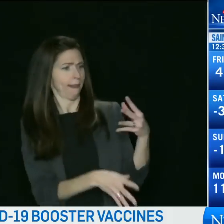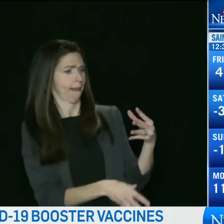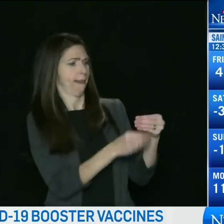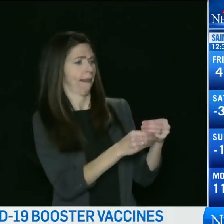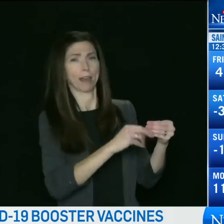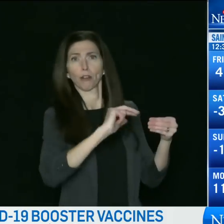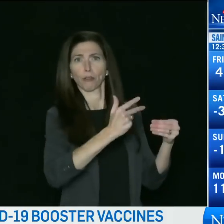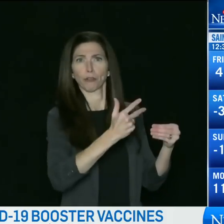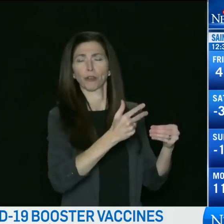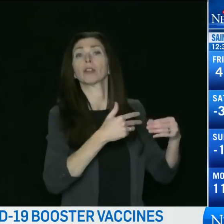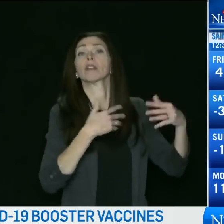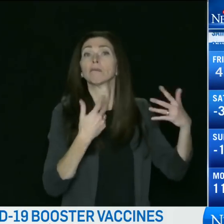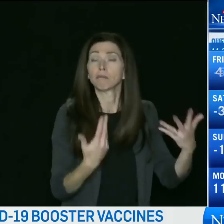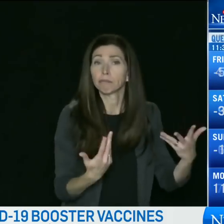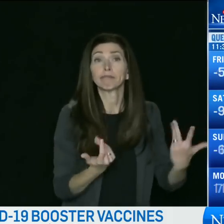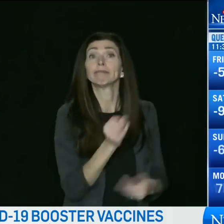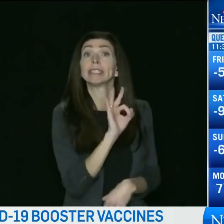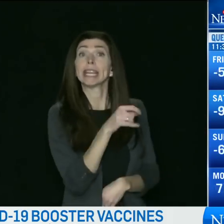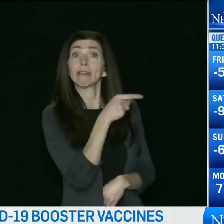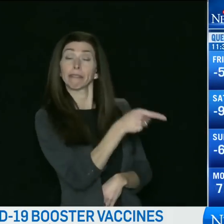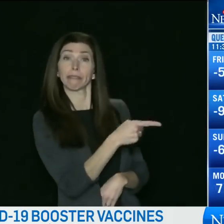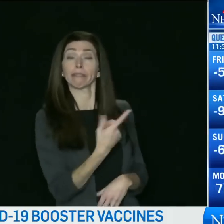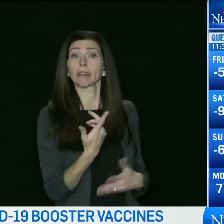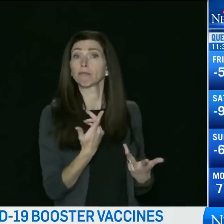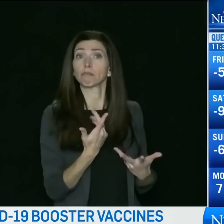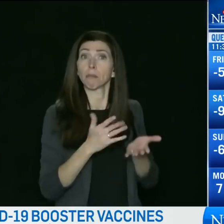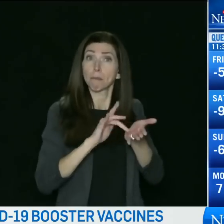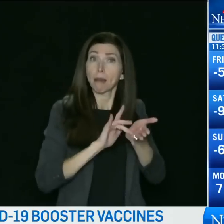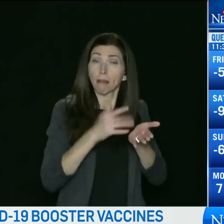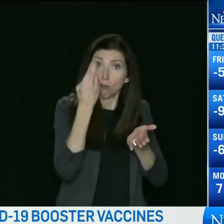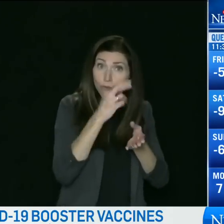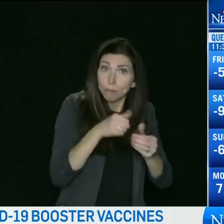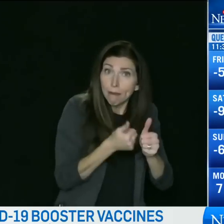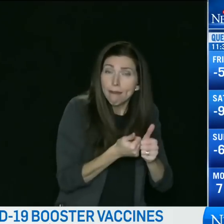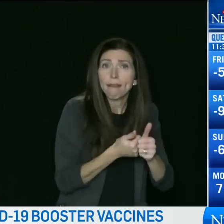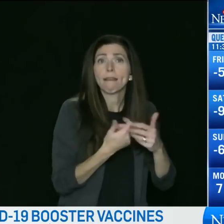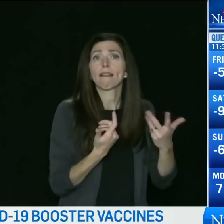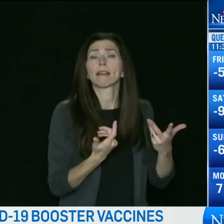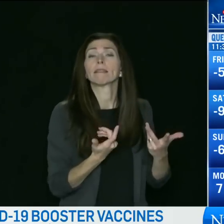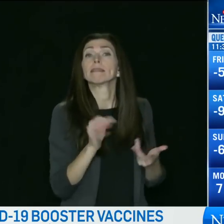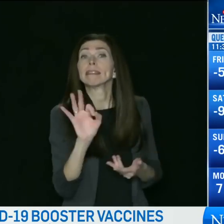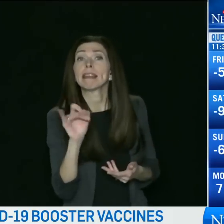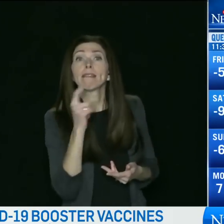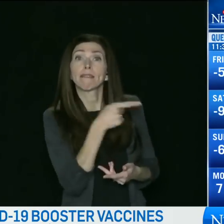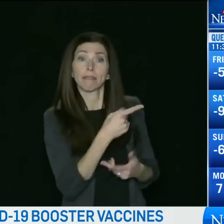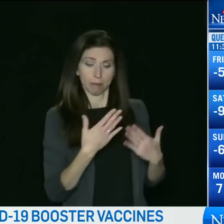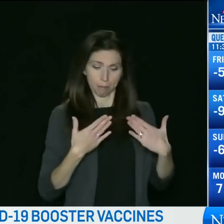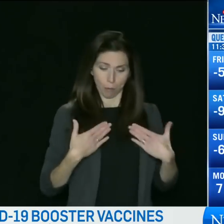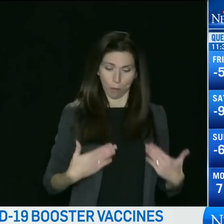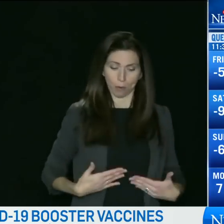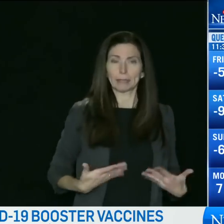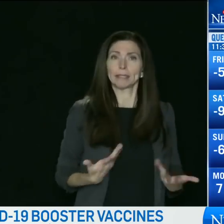SHOULD BE OFFERED TO THOSE, FOR